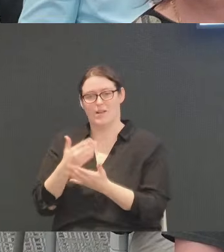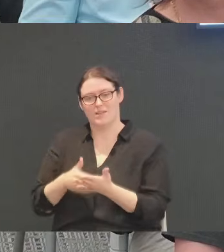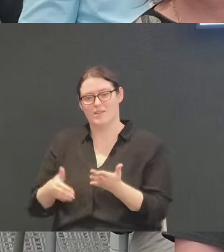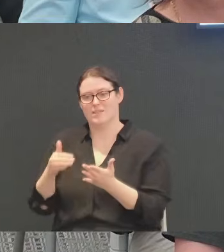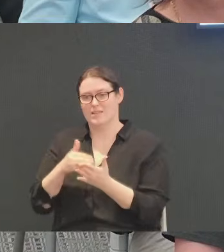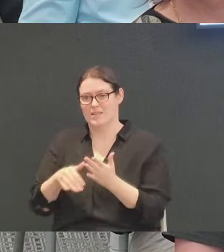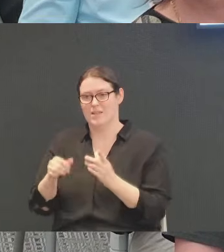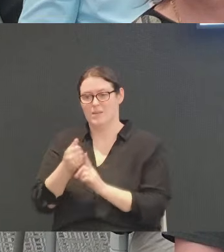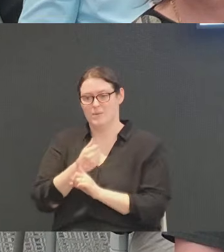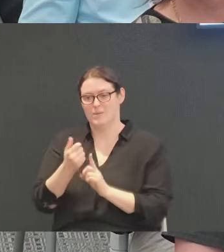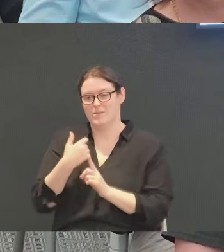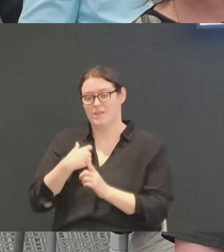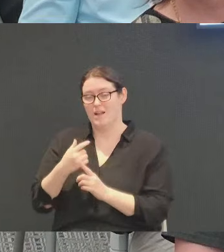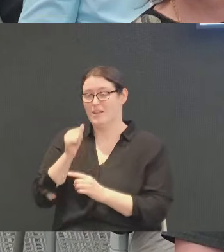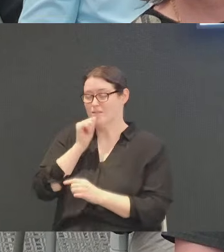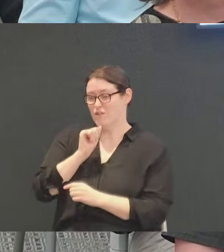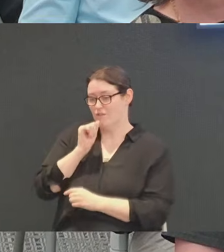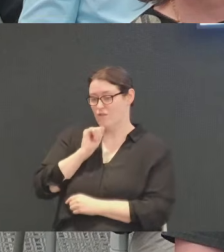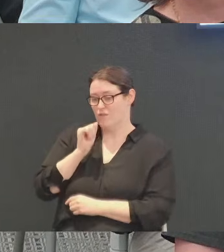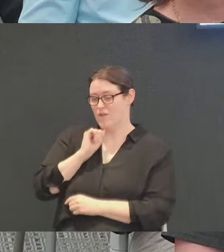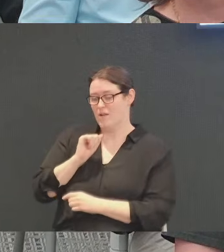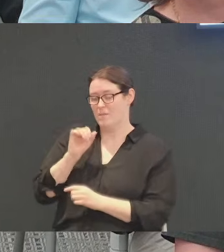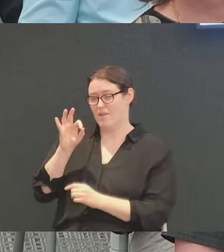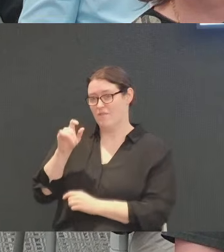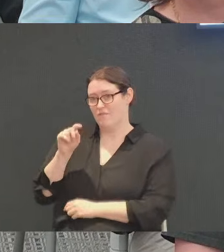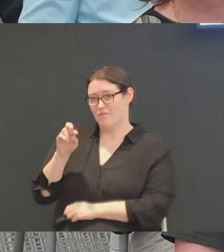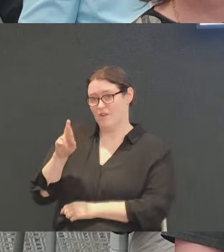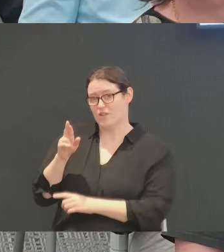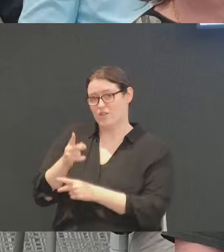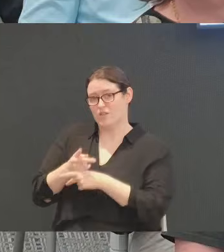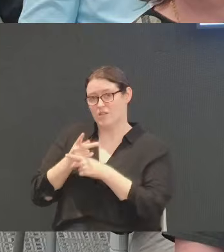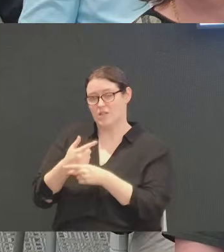I suffered from in foster care because when I talked to Cincinnati Police Department to tell